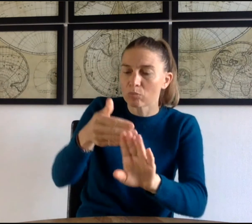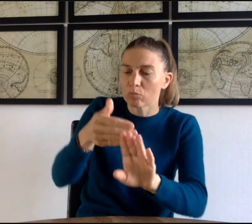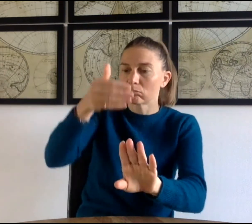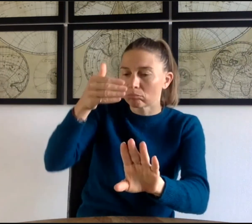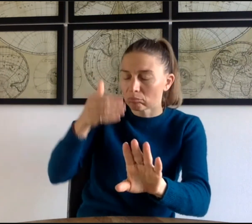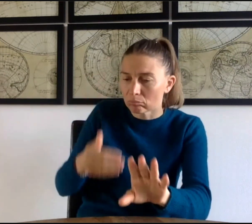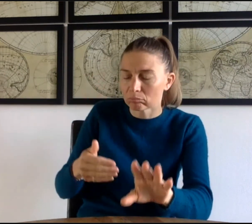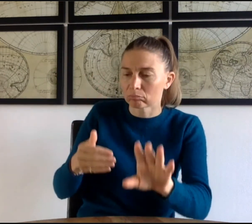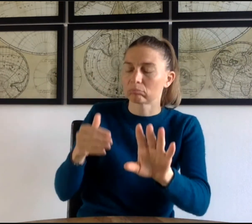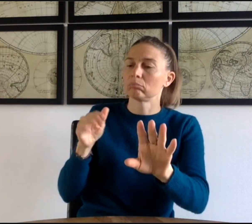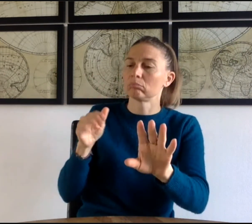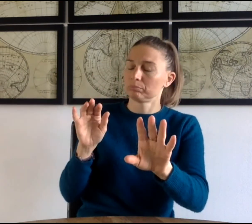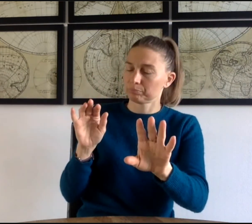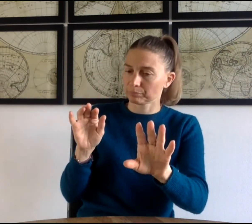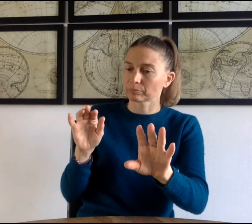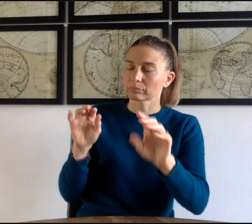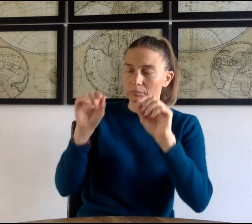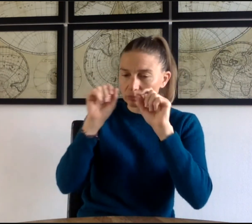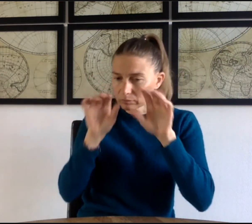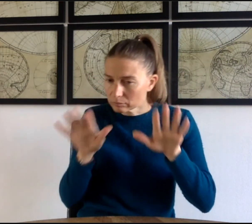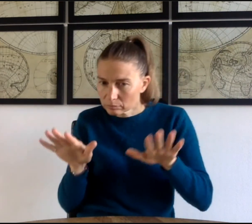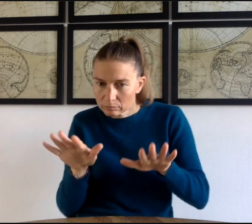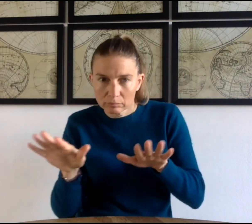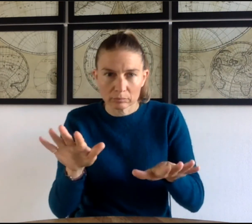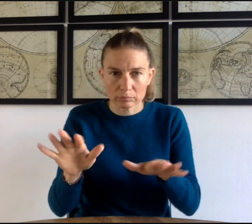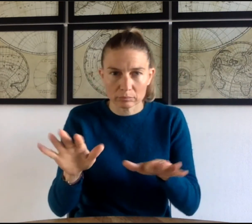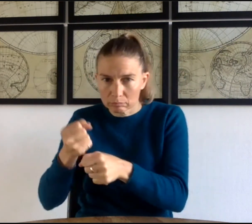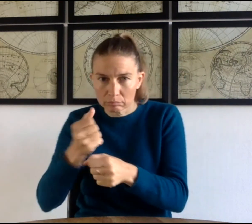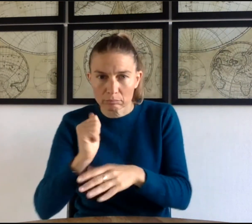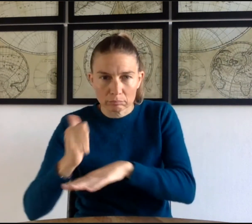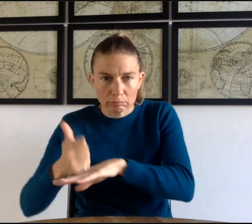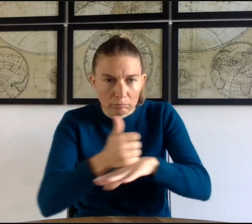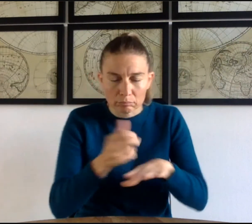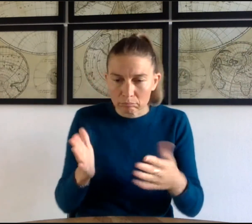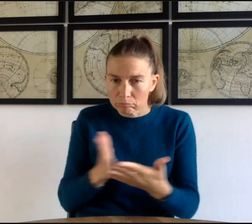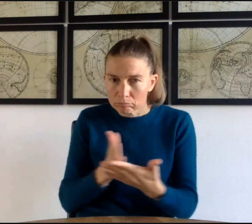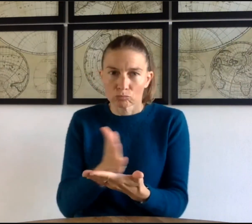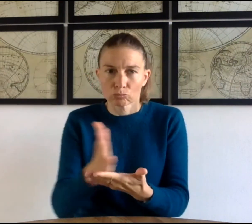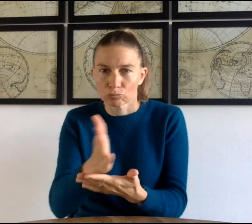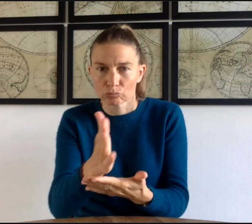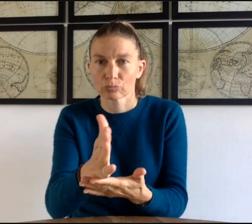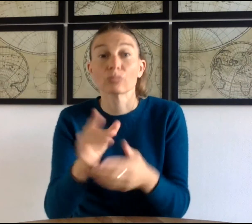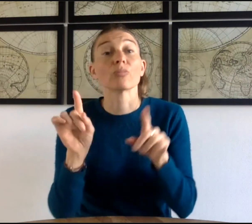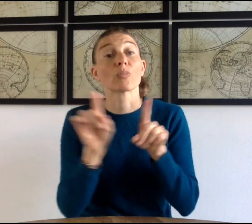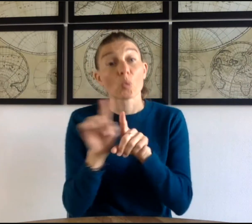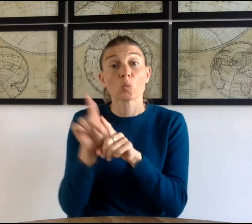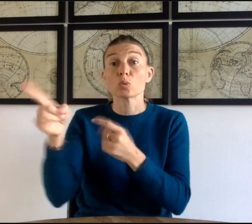they can be requested be in the special costs of the project